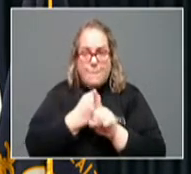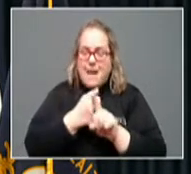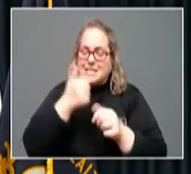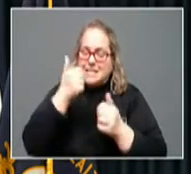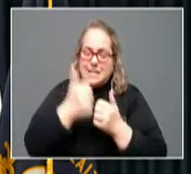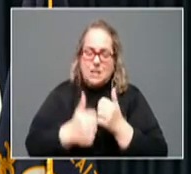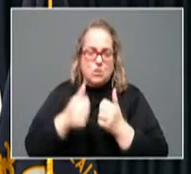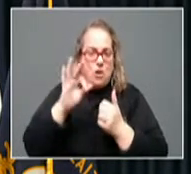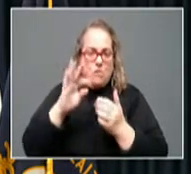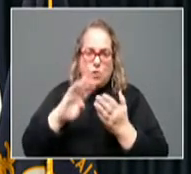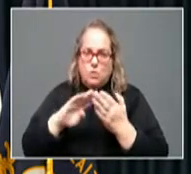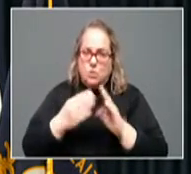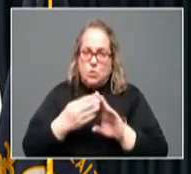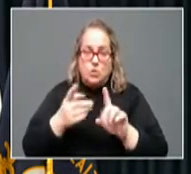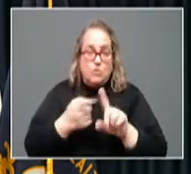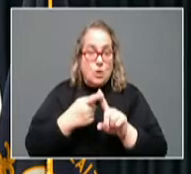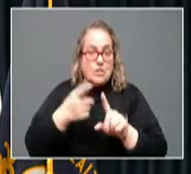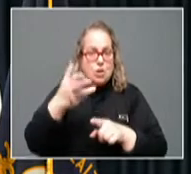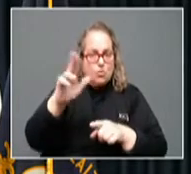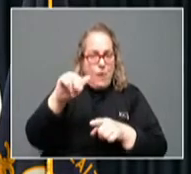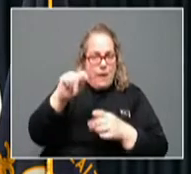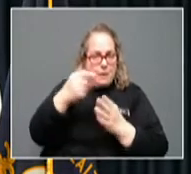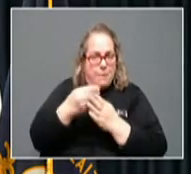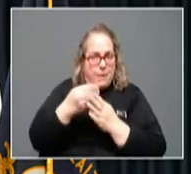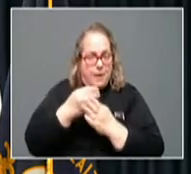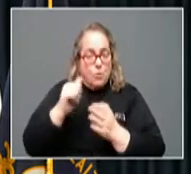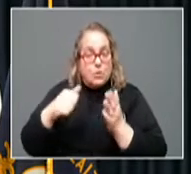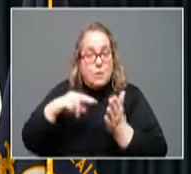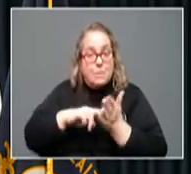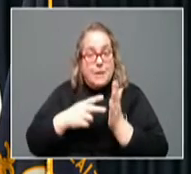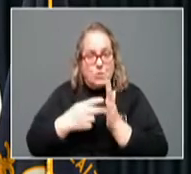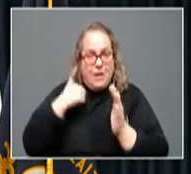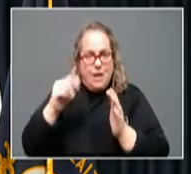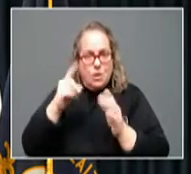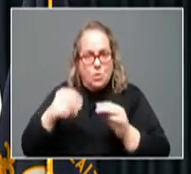first. It's a grant, which means we can do important work and not raise water